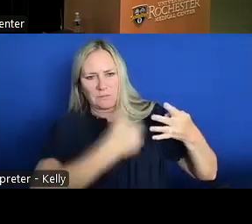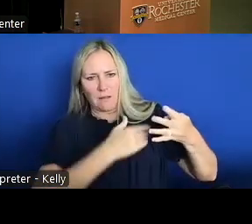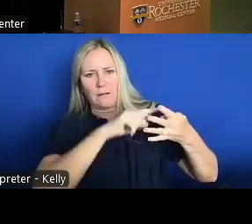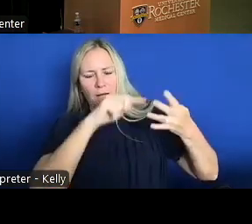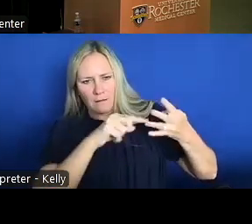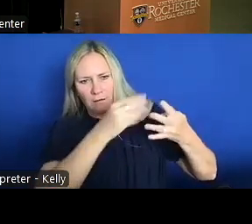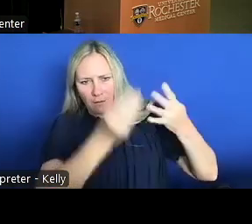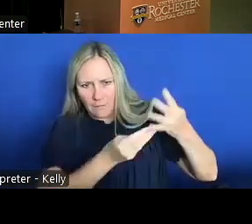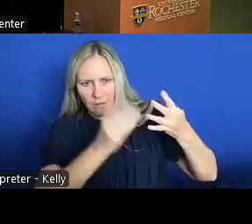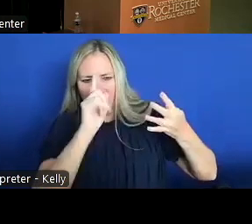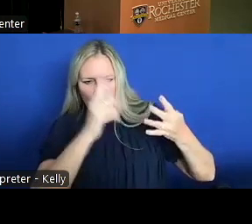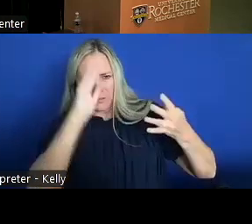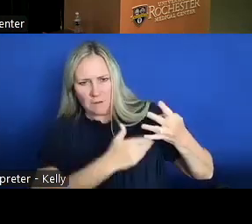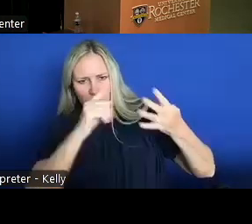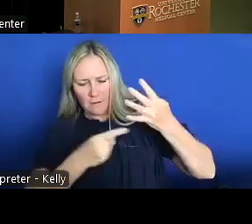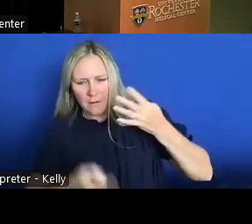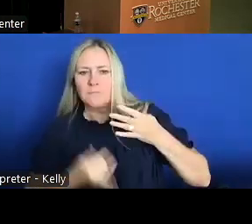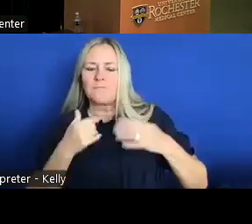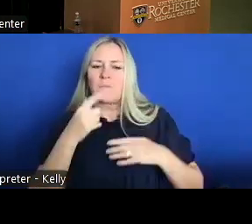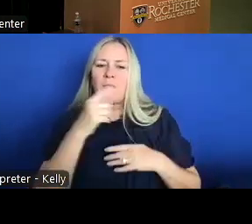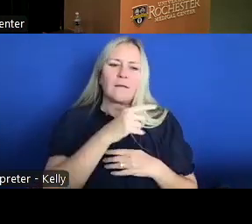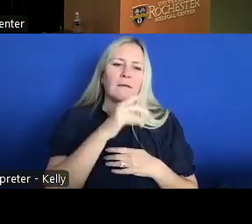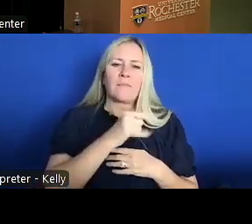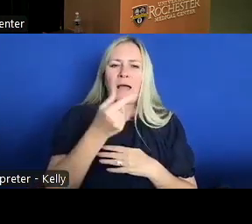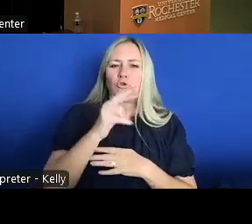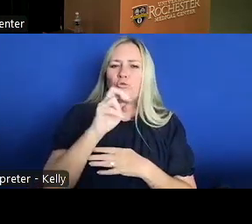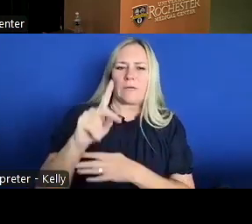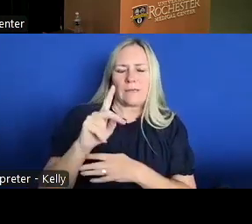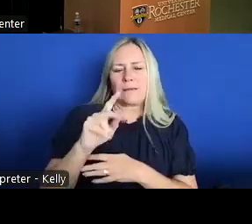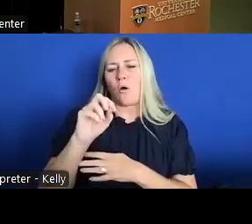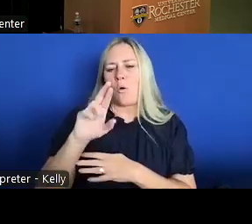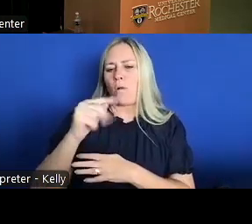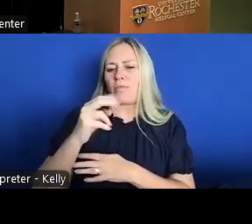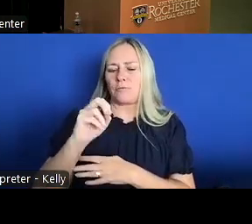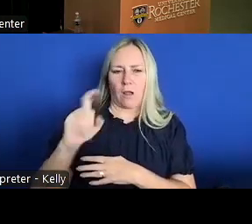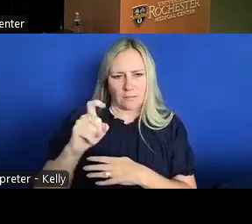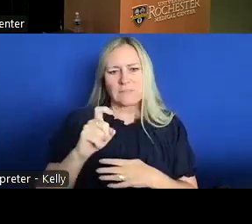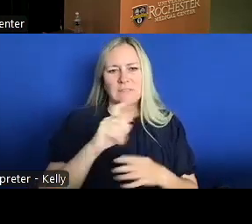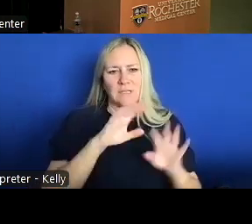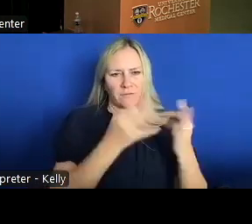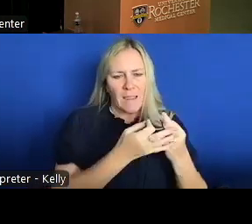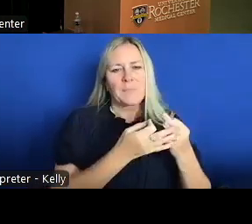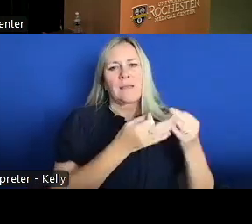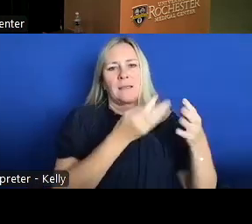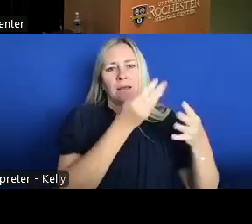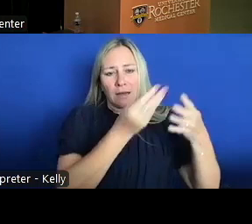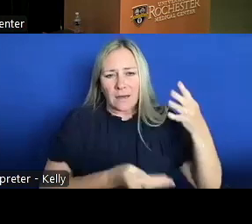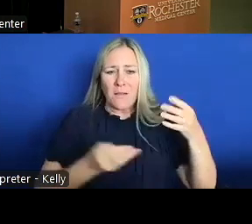since the day of the wedding was waiting for this son to be born and it was a still birth and uh the